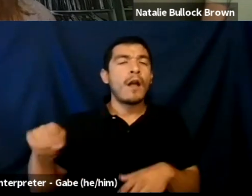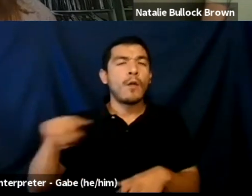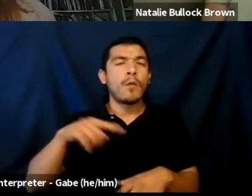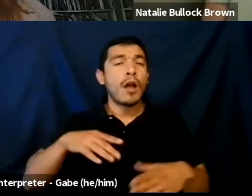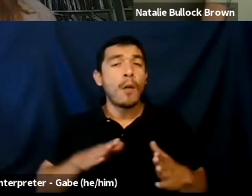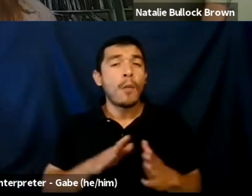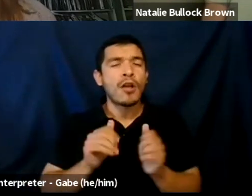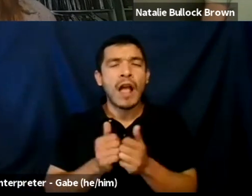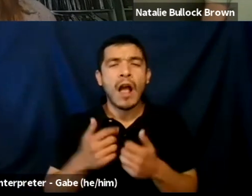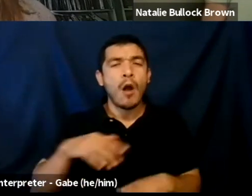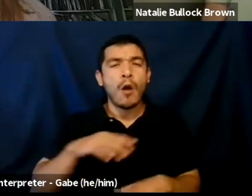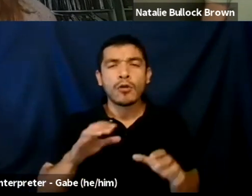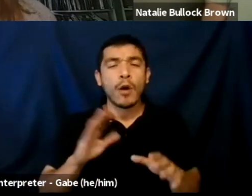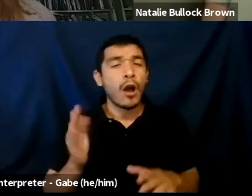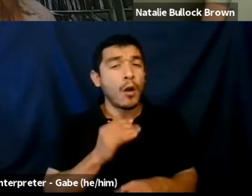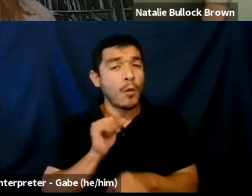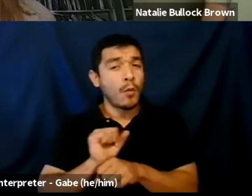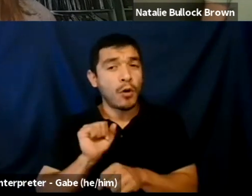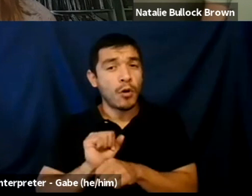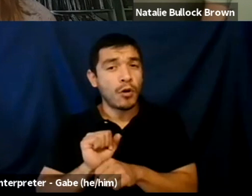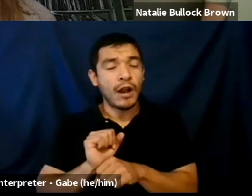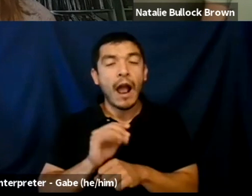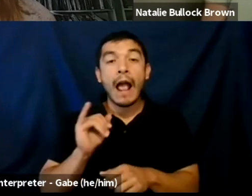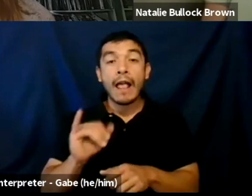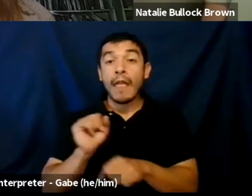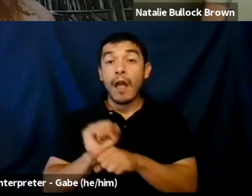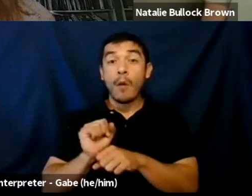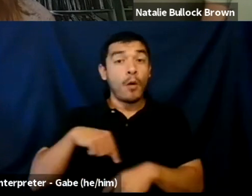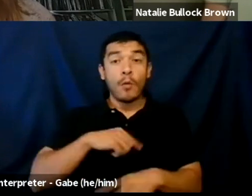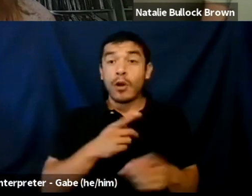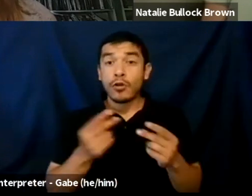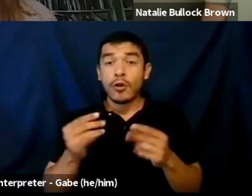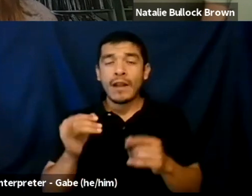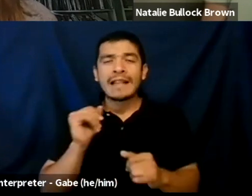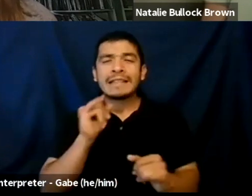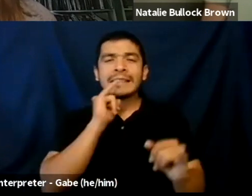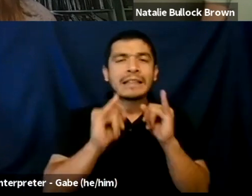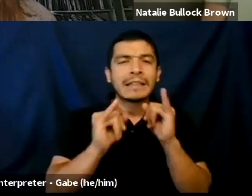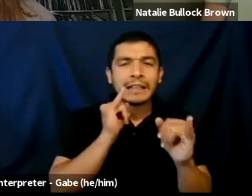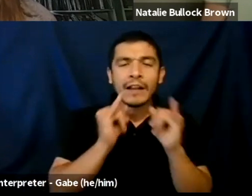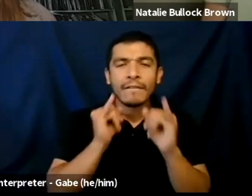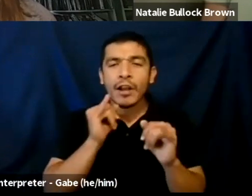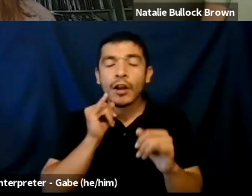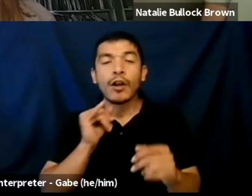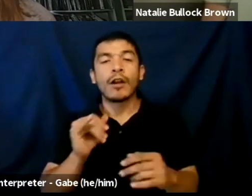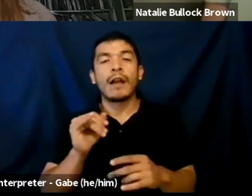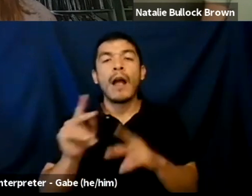And the work that we do is interviewing victims and survivors of human rights abuses,